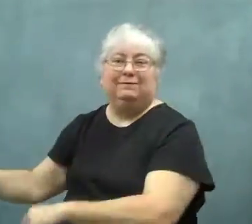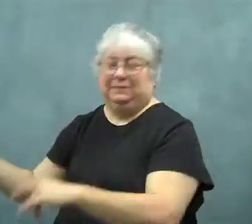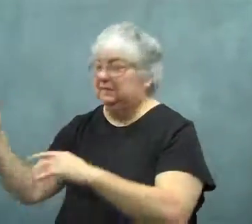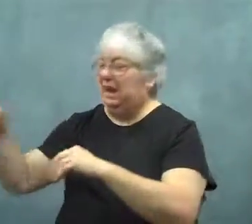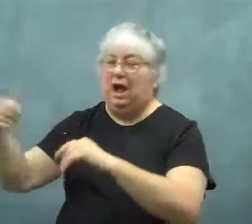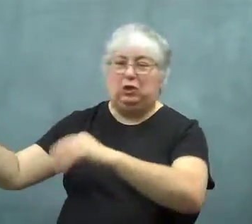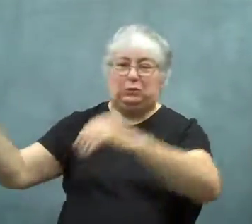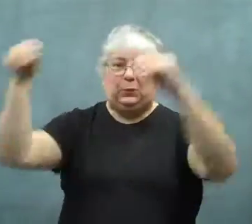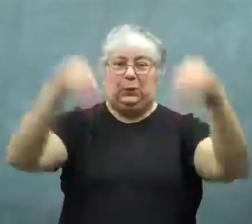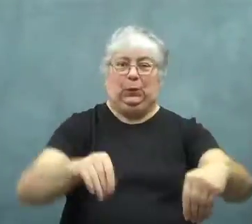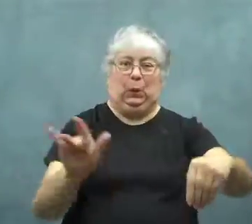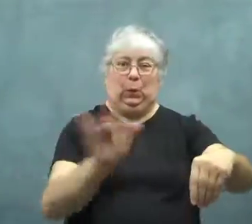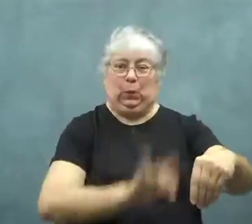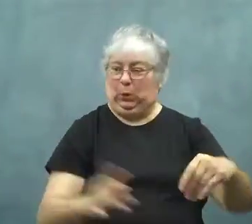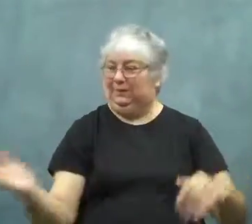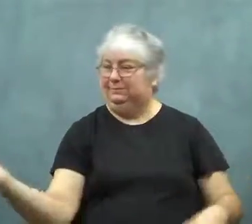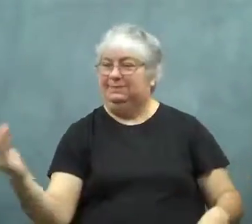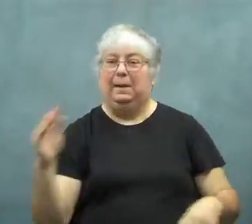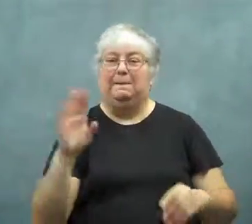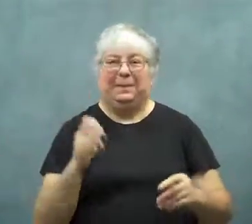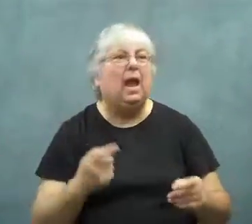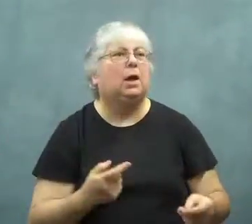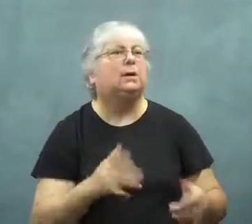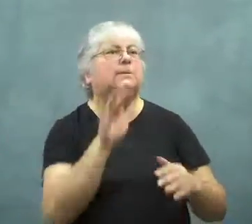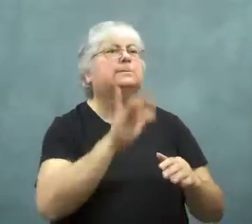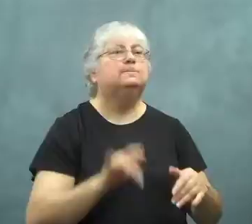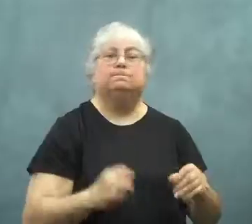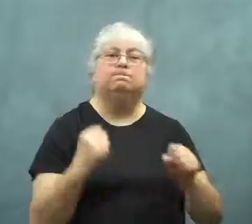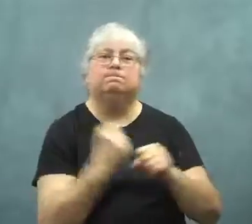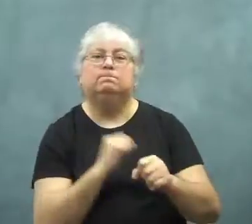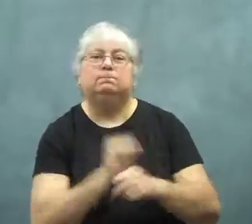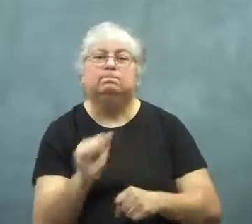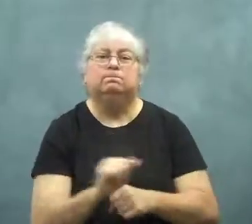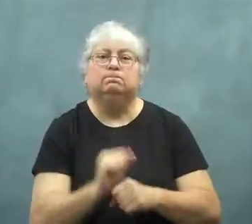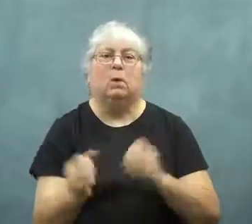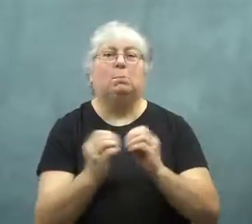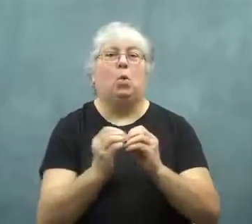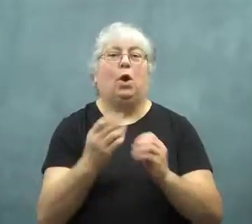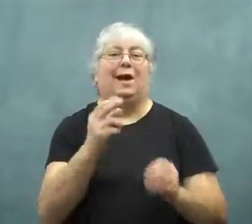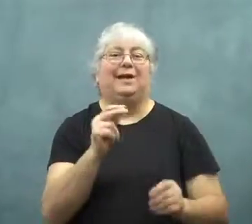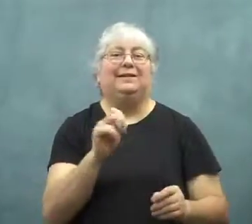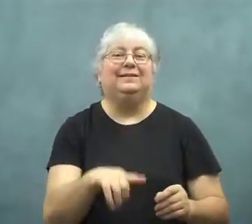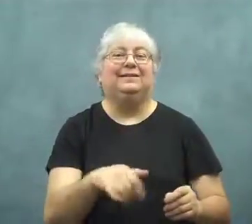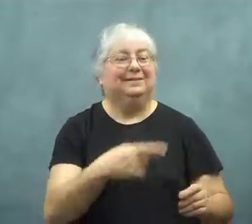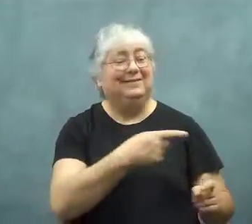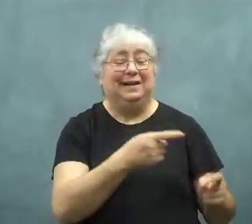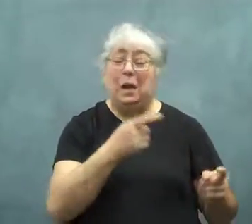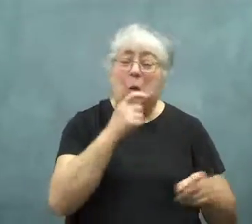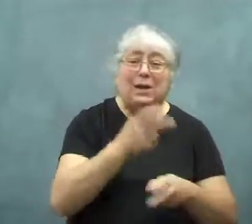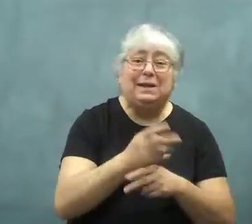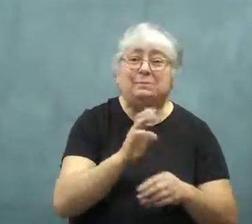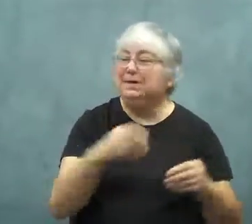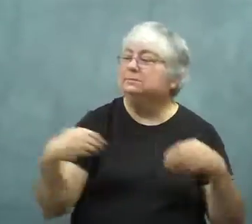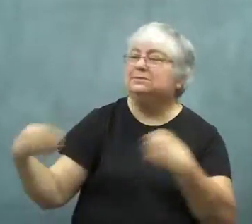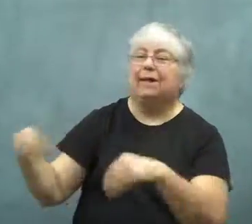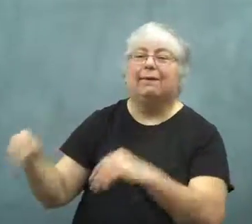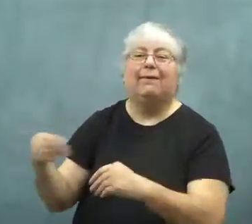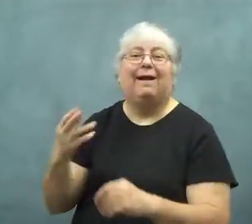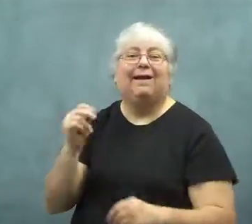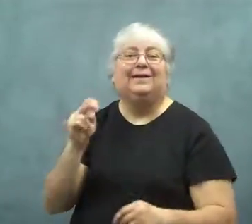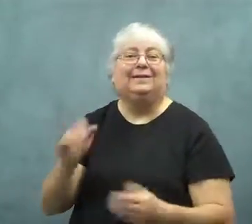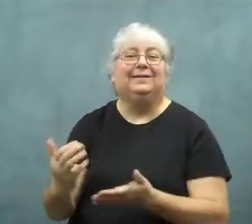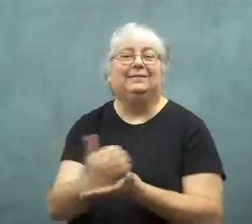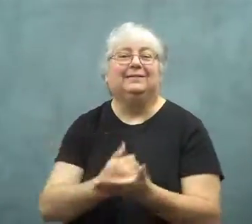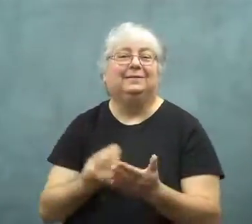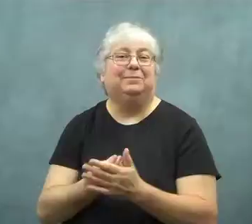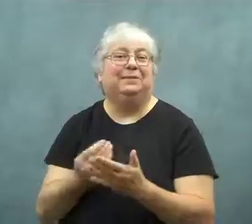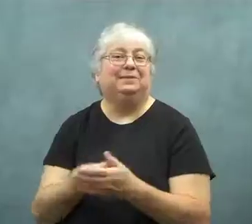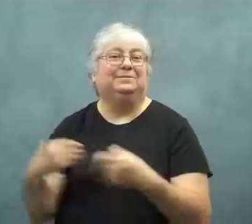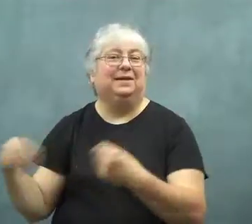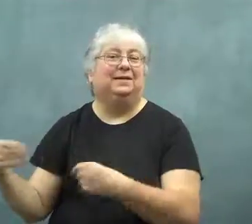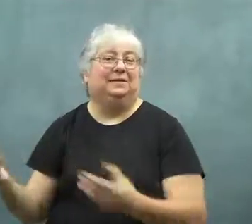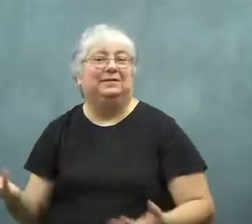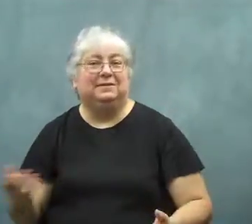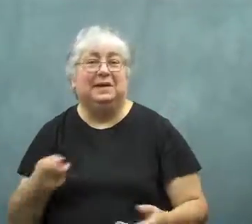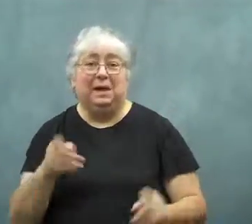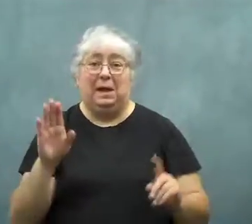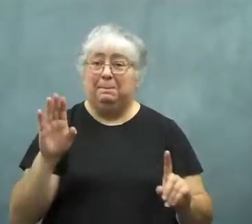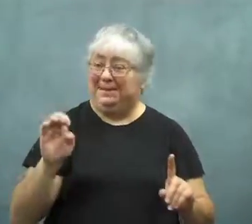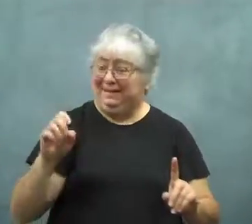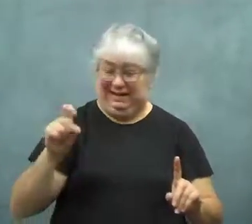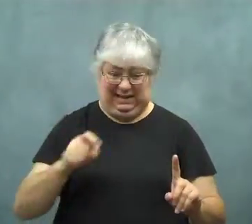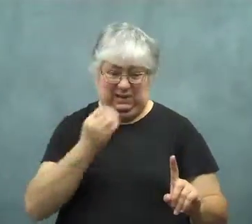The full frame is replaced with an empty one, and the bees get to work filling it.